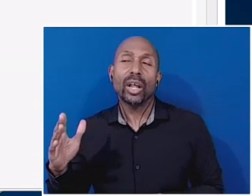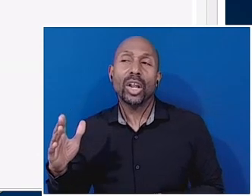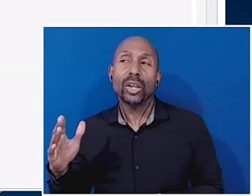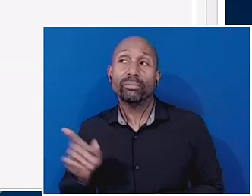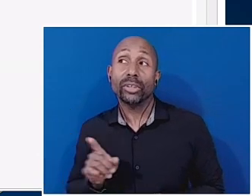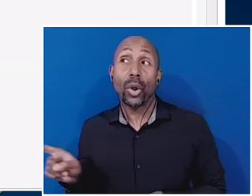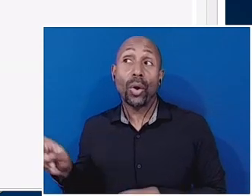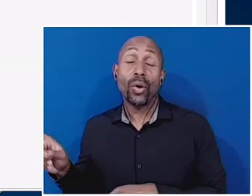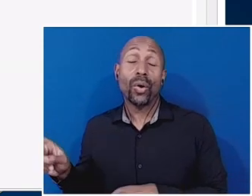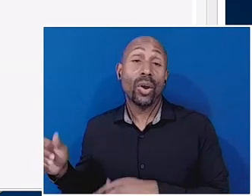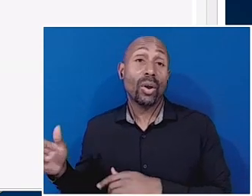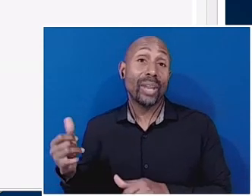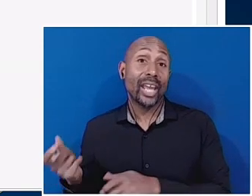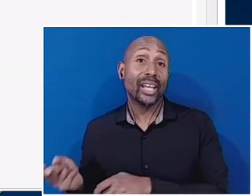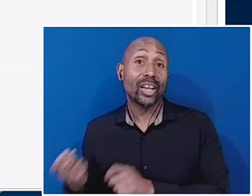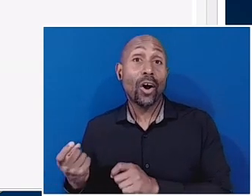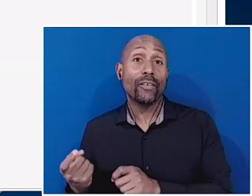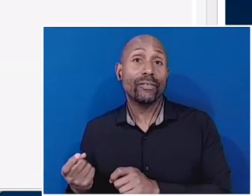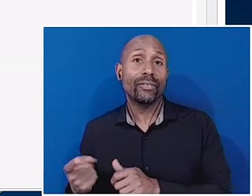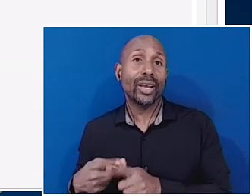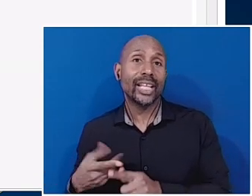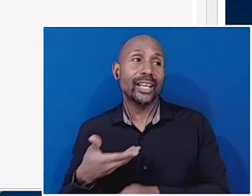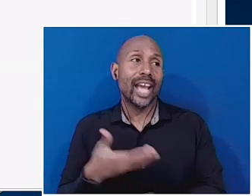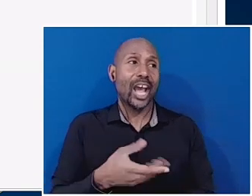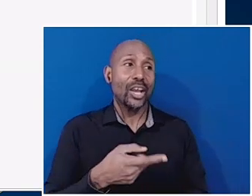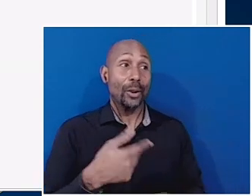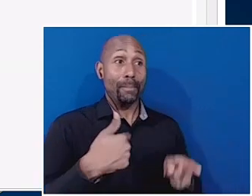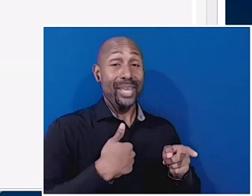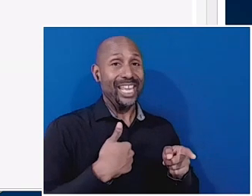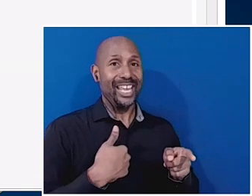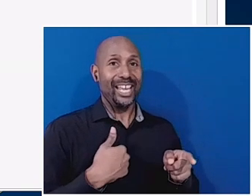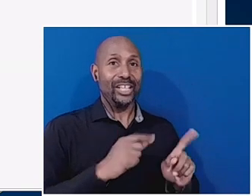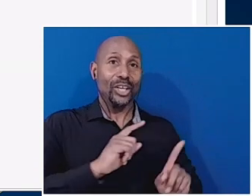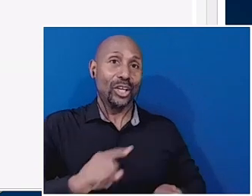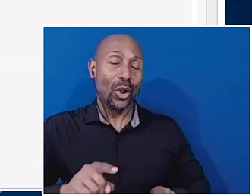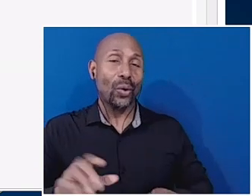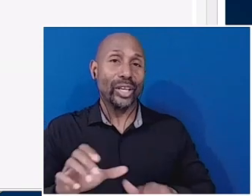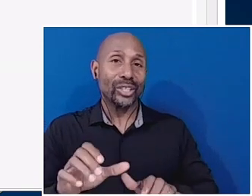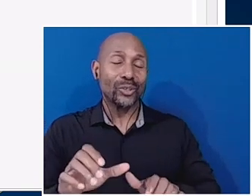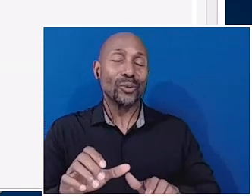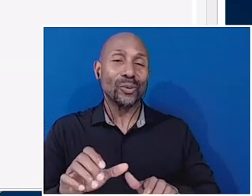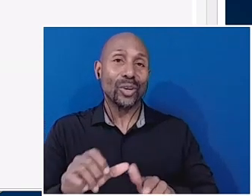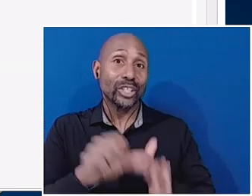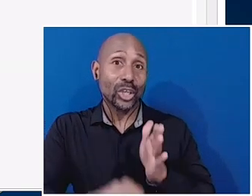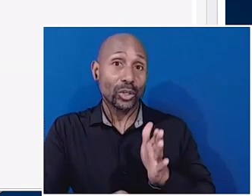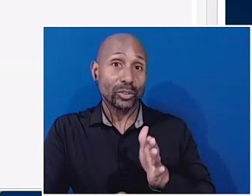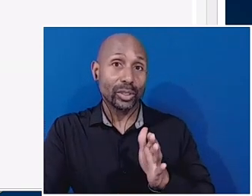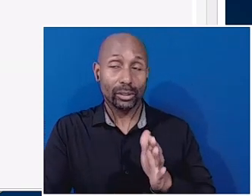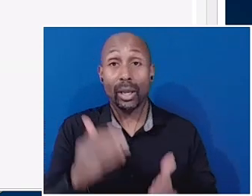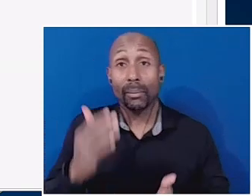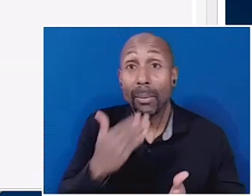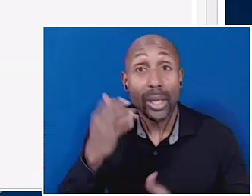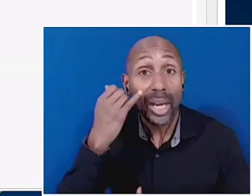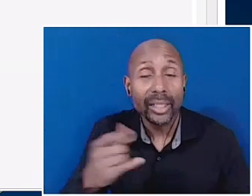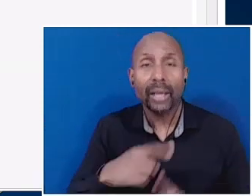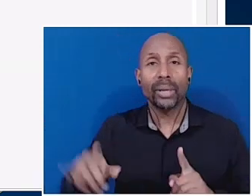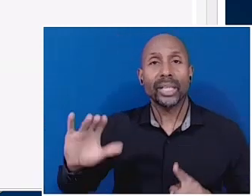do surgery on patients. That may be a good idea, but it seems to me that the licensure board should then make sure that maybe I know what I'm